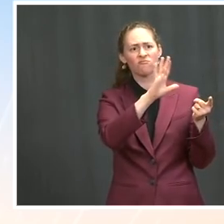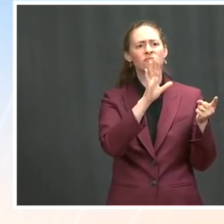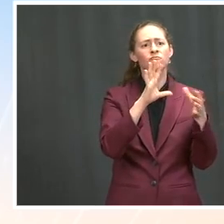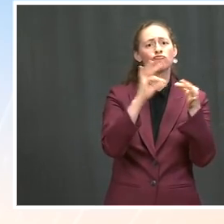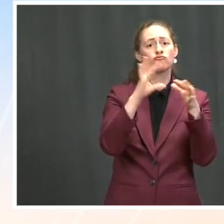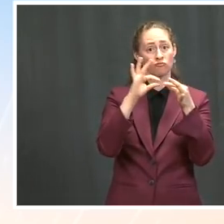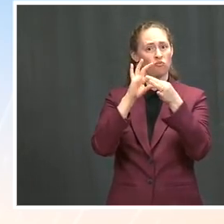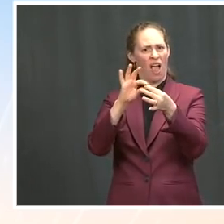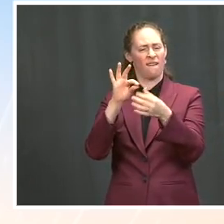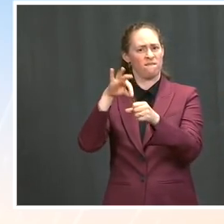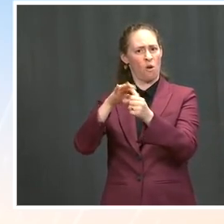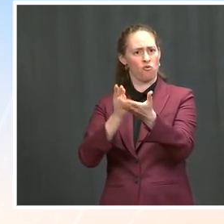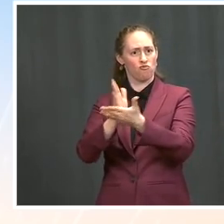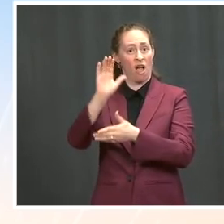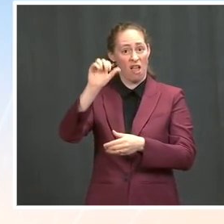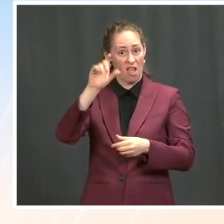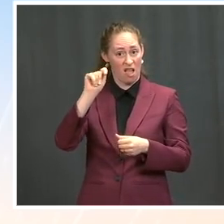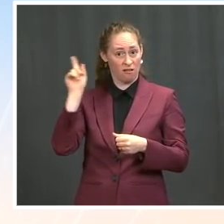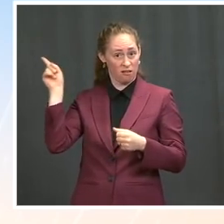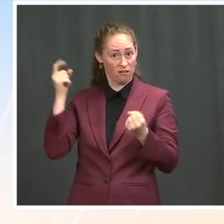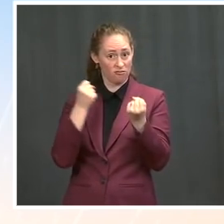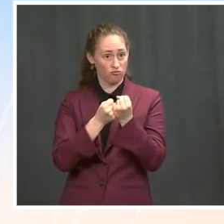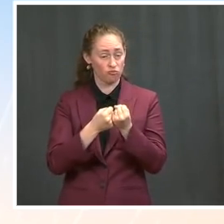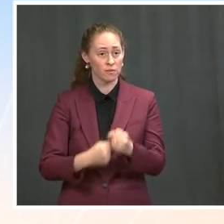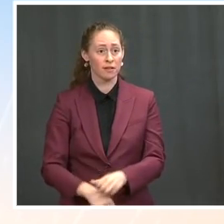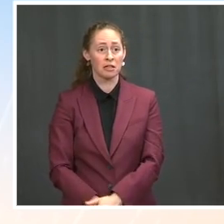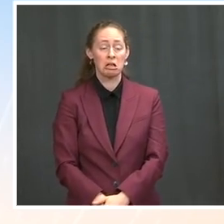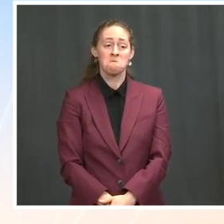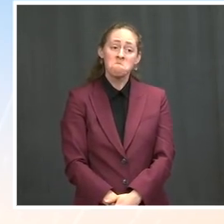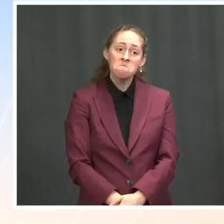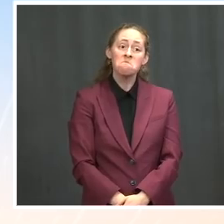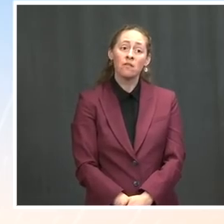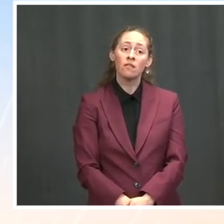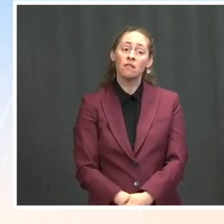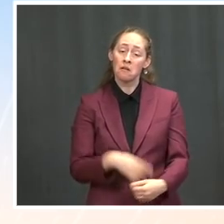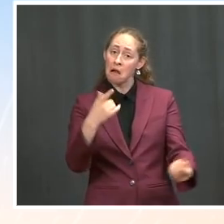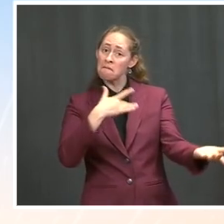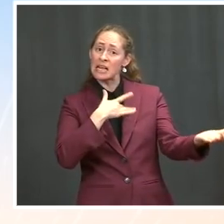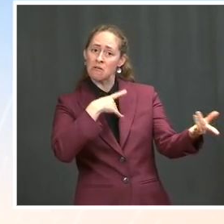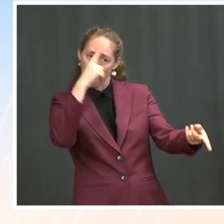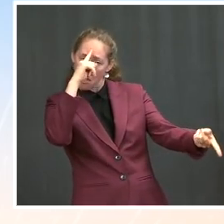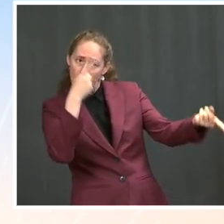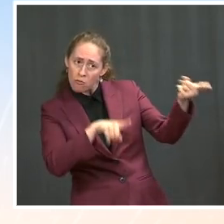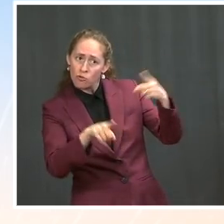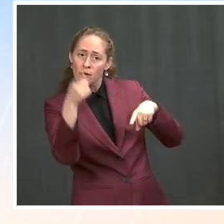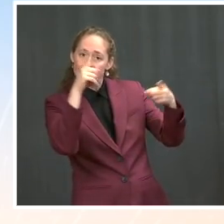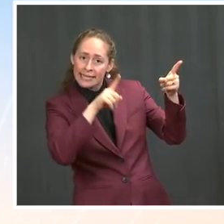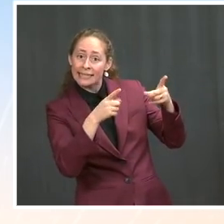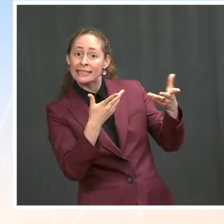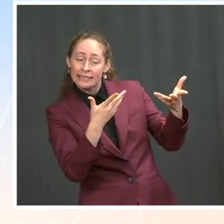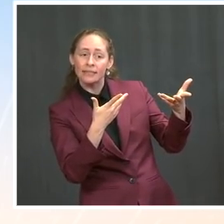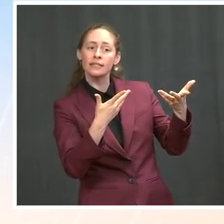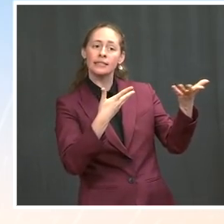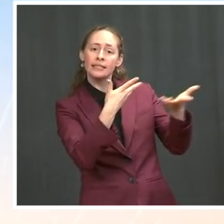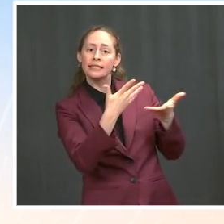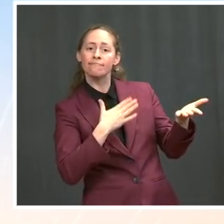I think this is a compromise. And as that happens, as compromises happen, it means there's a lot that you like about it --